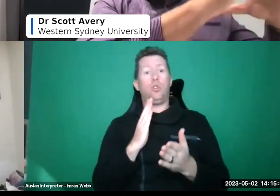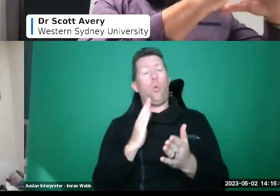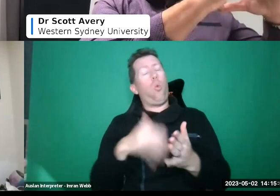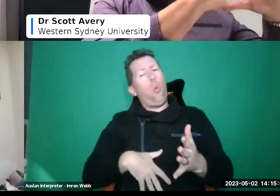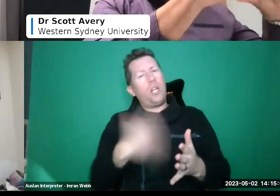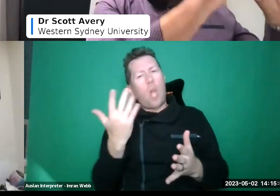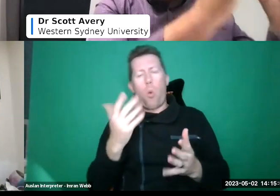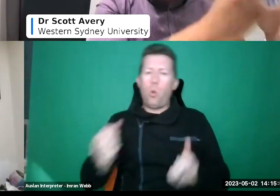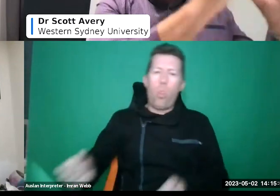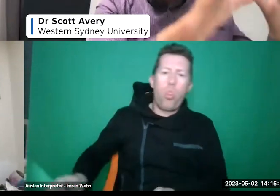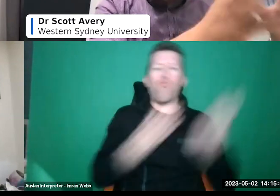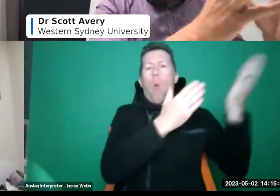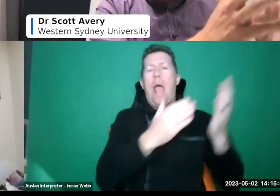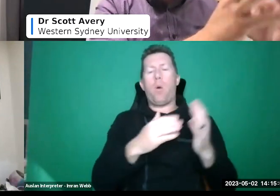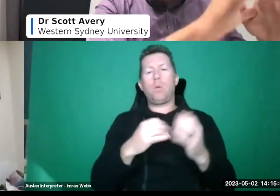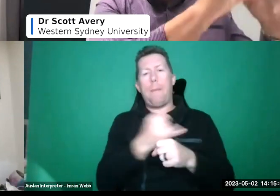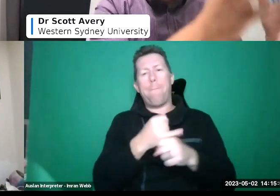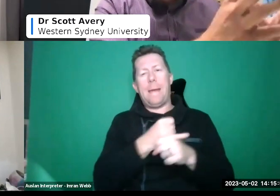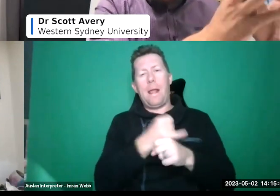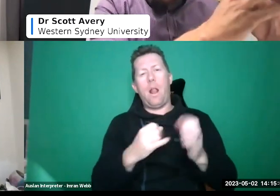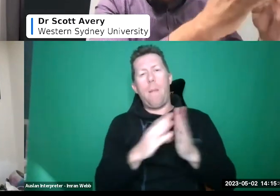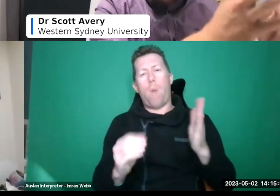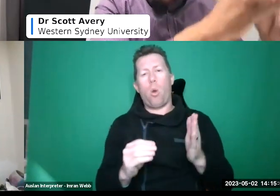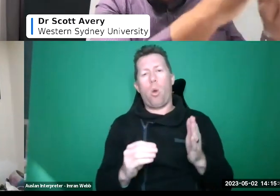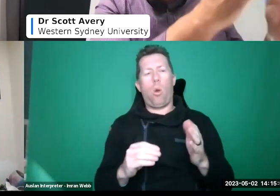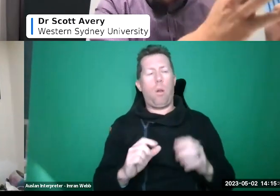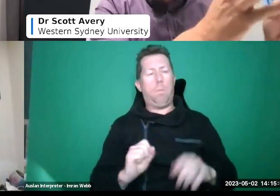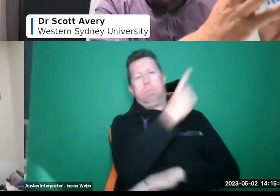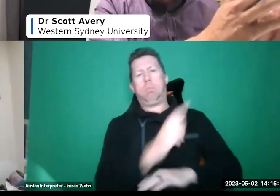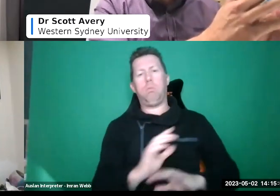you know, the medical model, the data around collecting disability in diagnosis